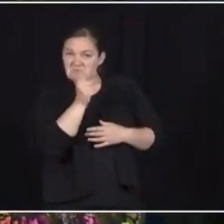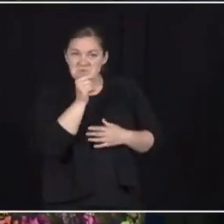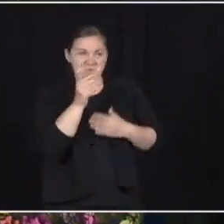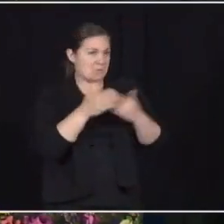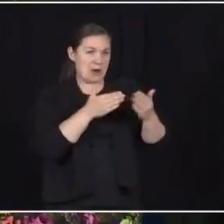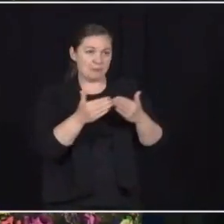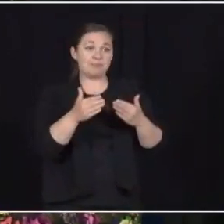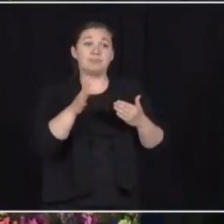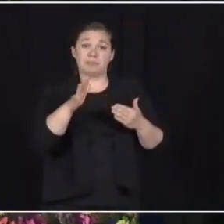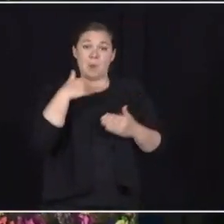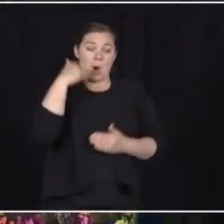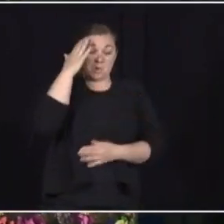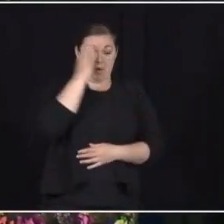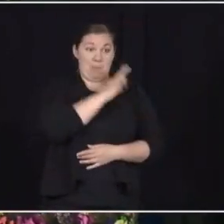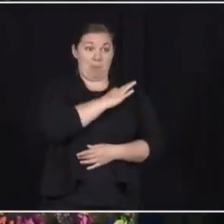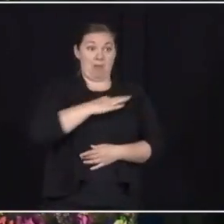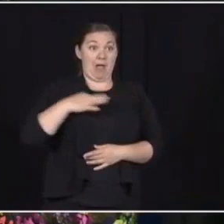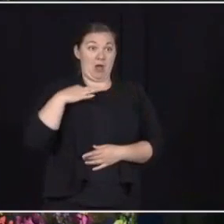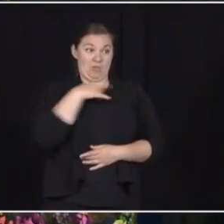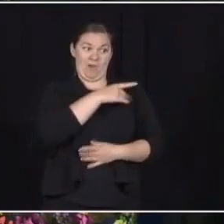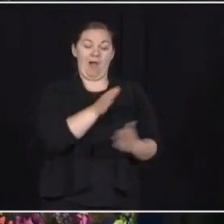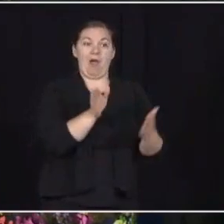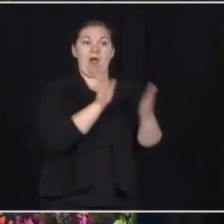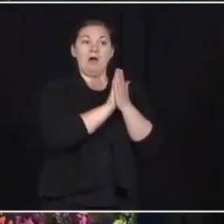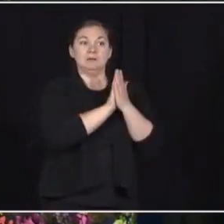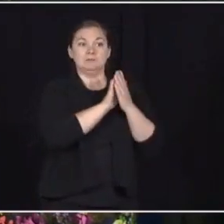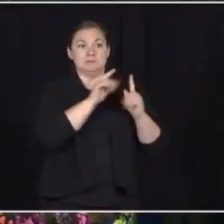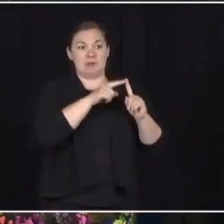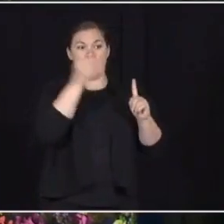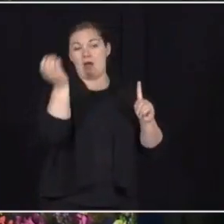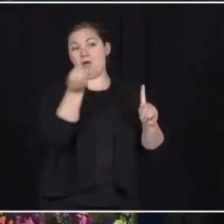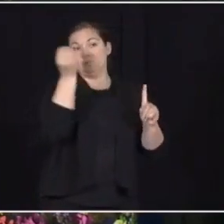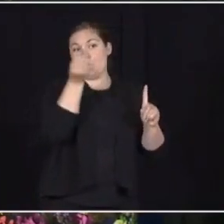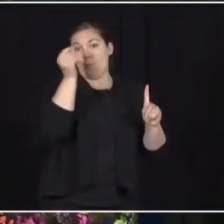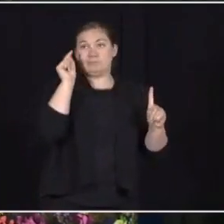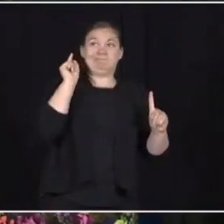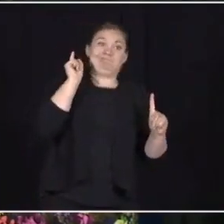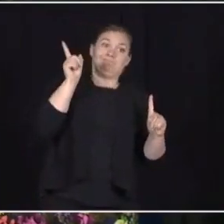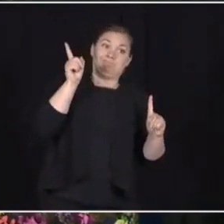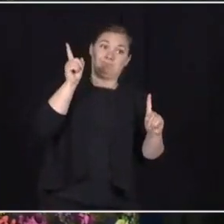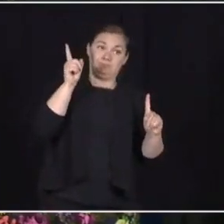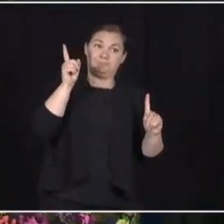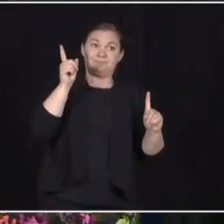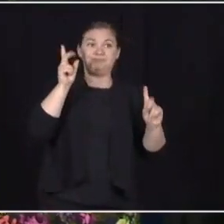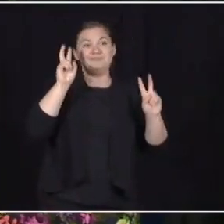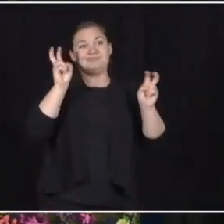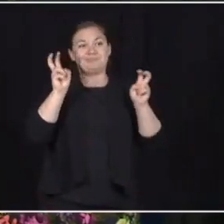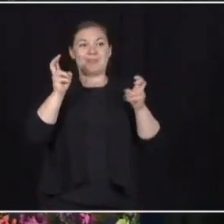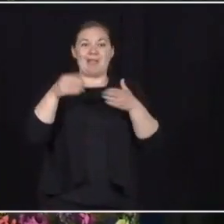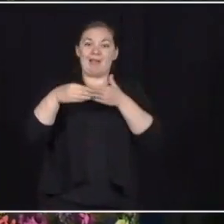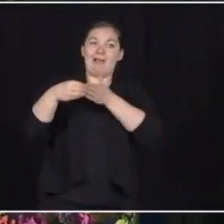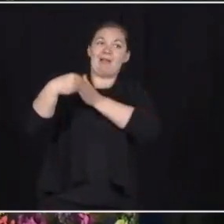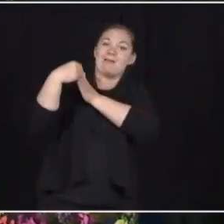just need to get the numbers down a little bit more. Follow-up? I do know the mayor was asking specifically